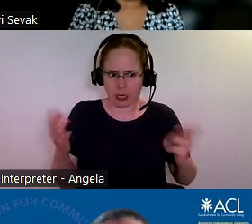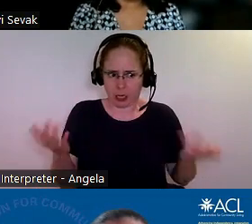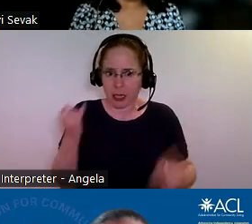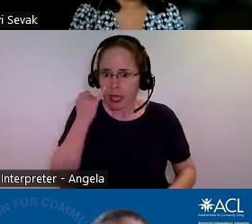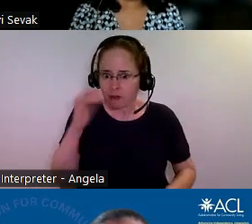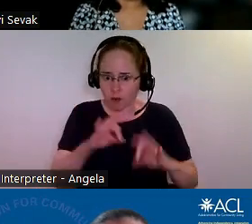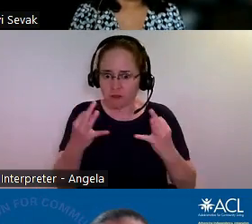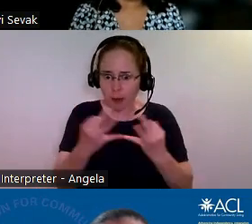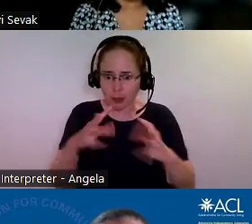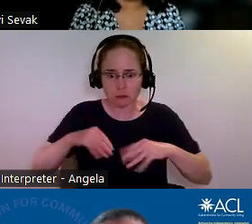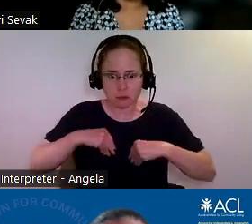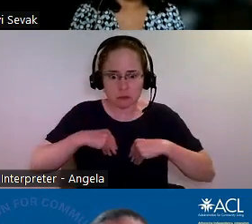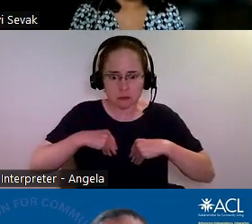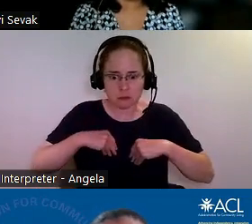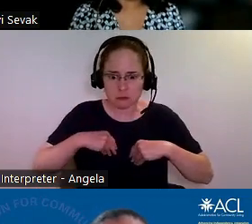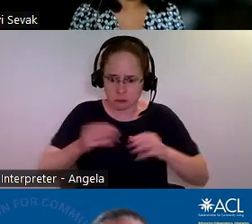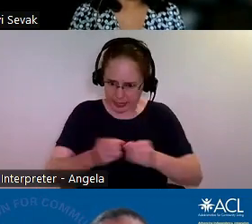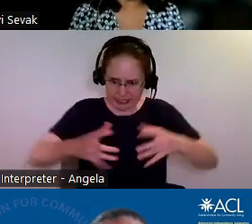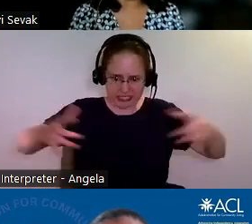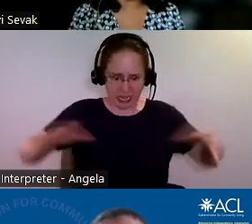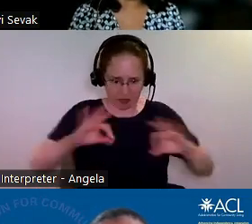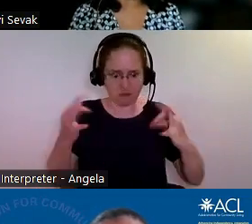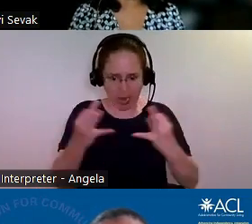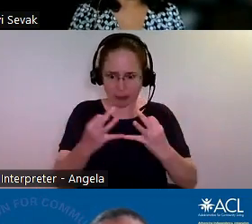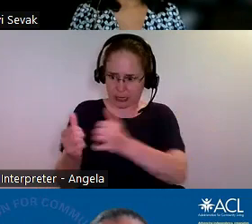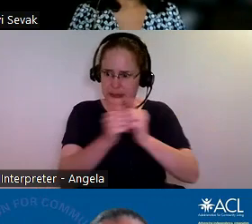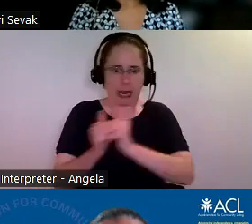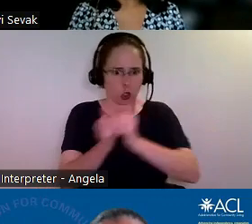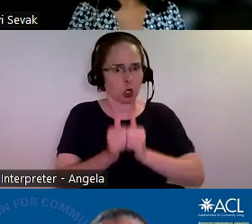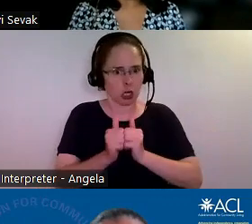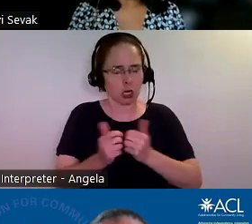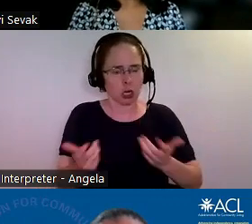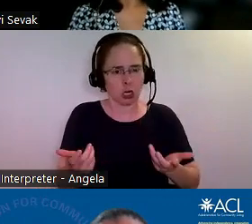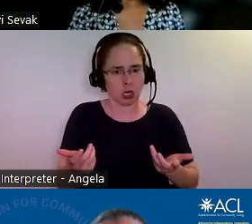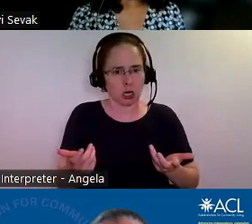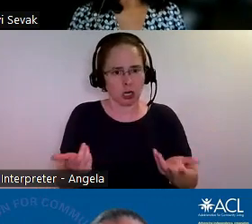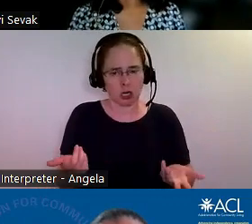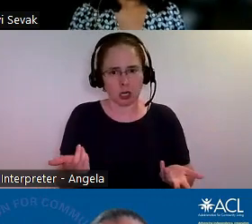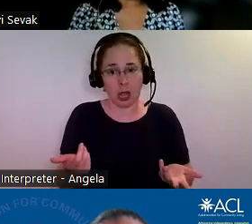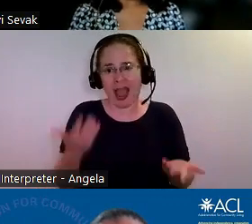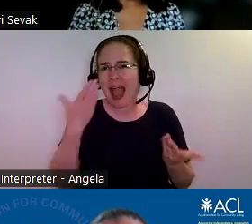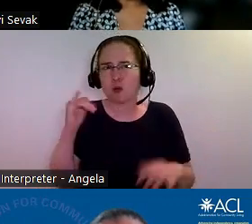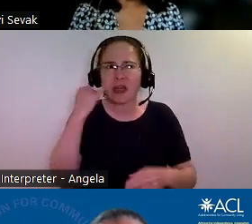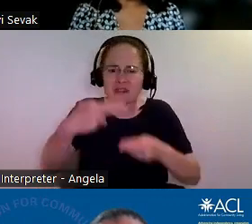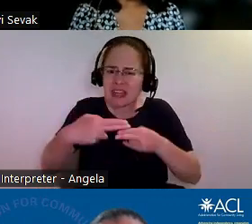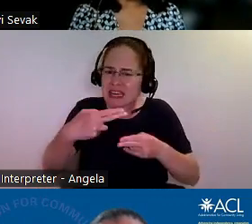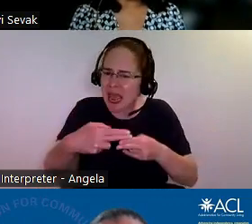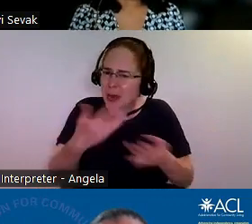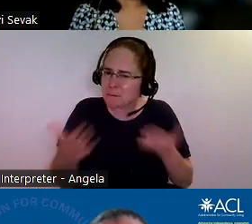embraces an extended family network? And so, I don't know if the name might be off-putting.